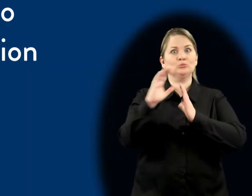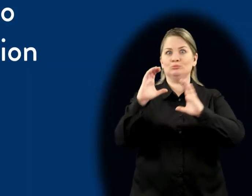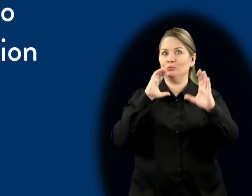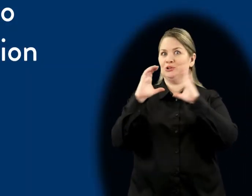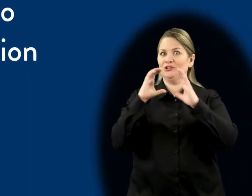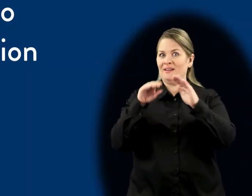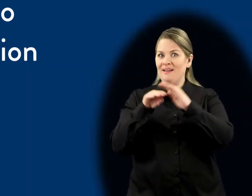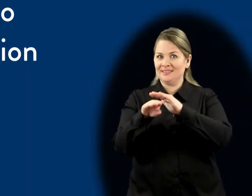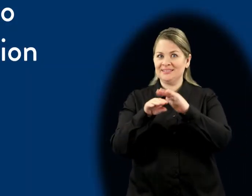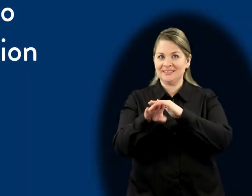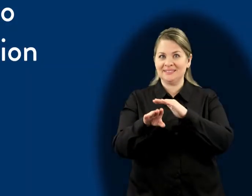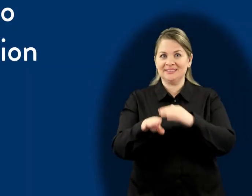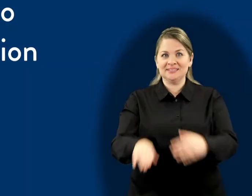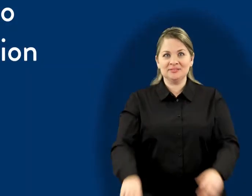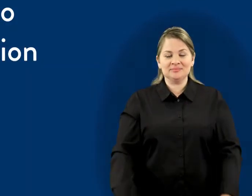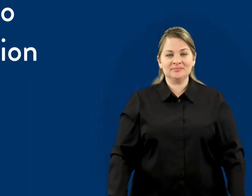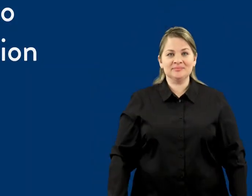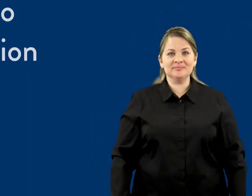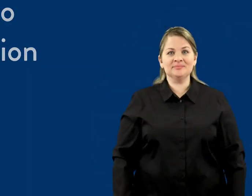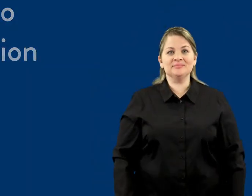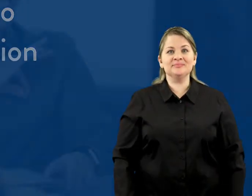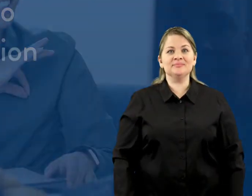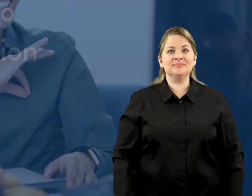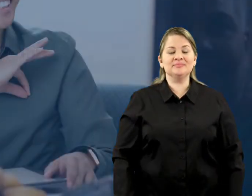The right to communication access.